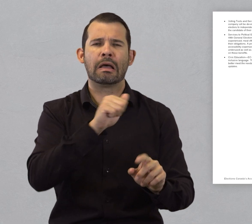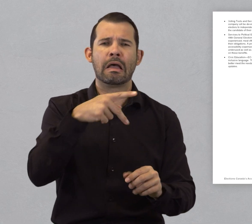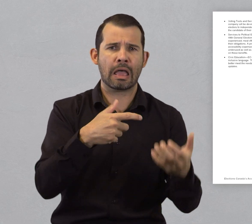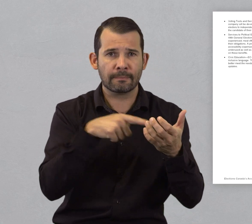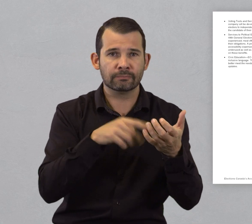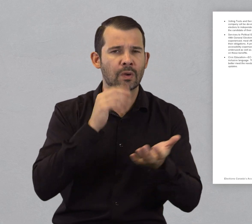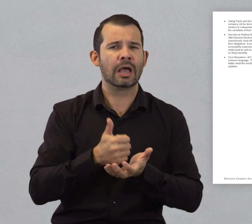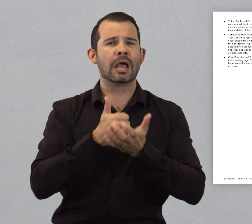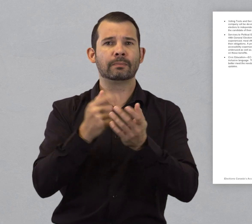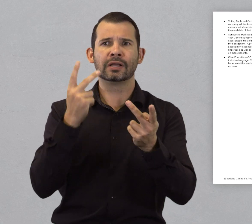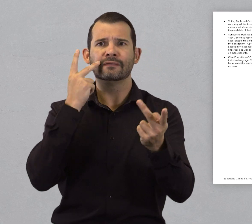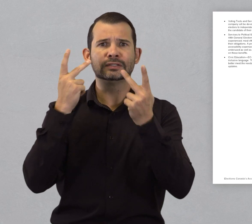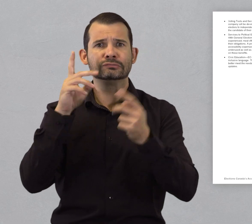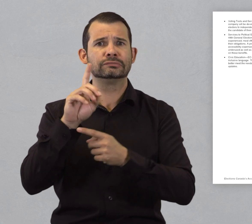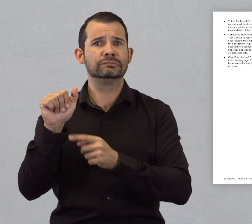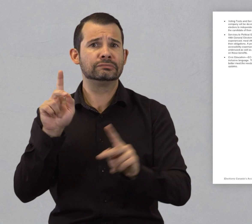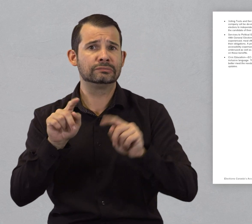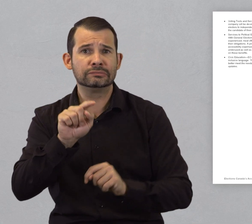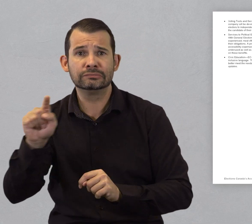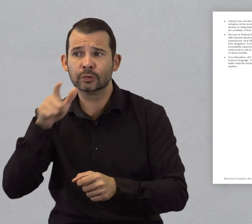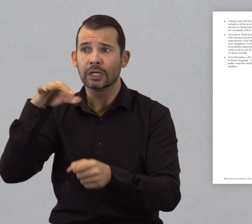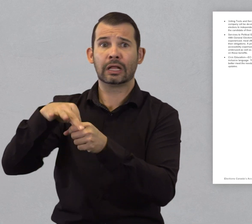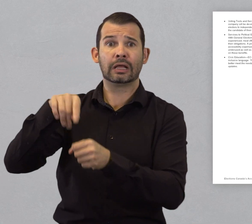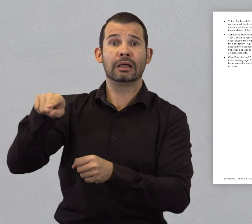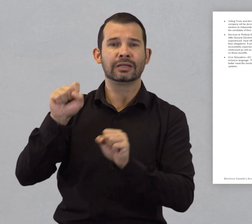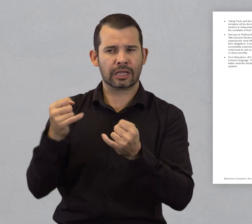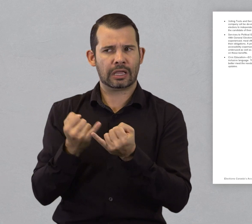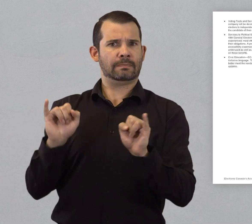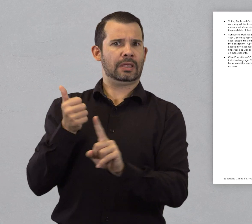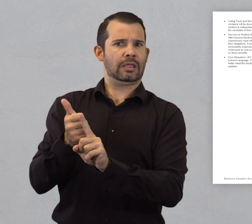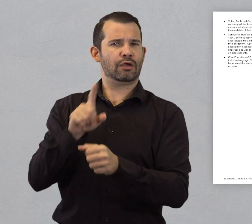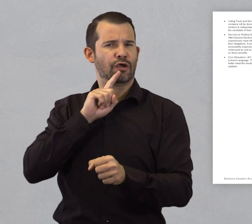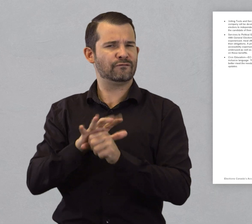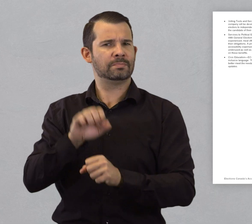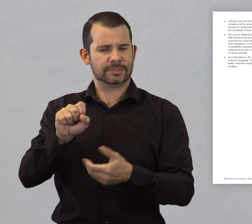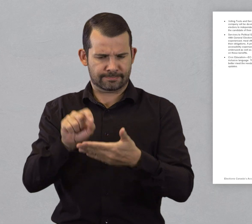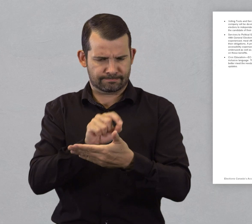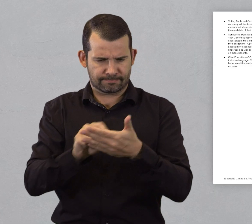tool or application that will help visually impaired electors to independently confirm